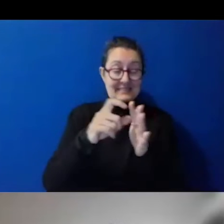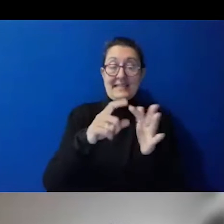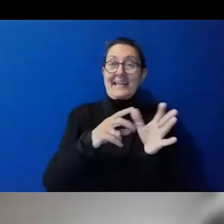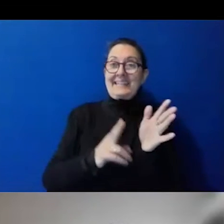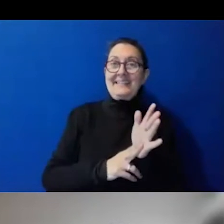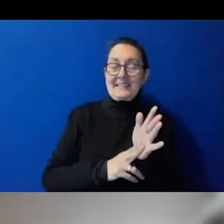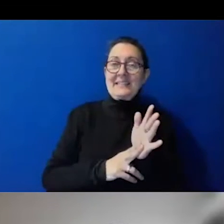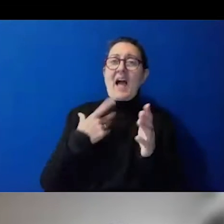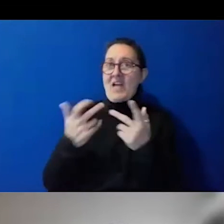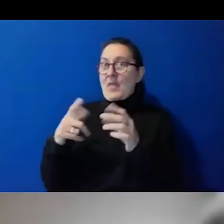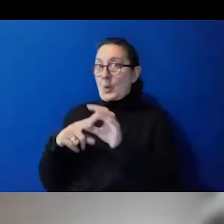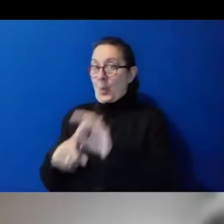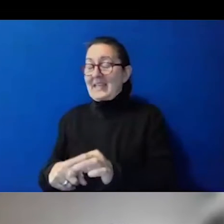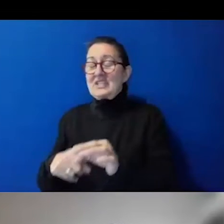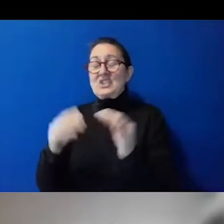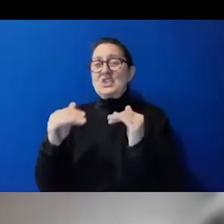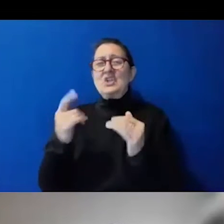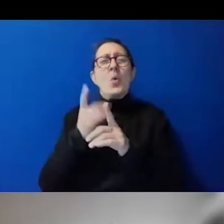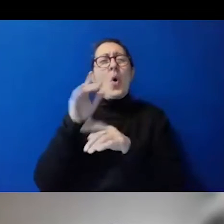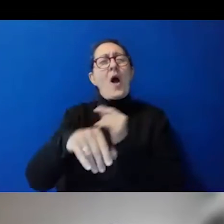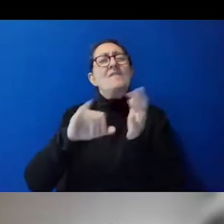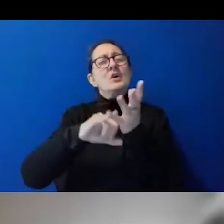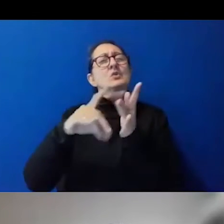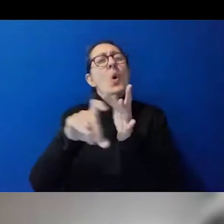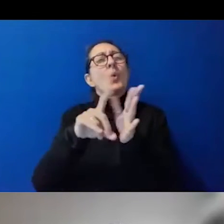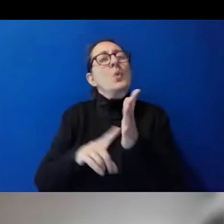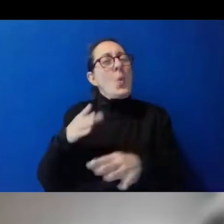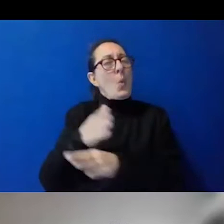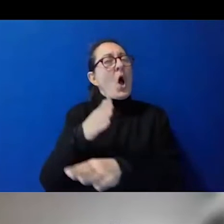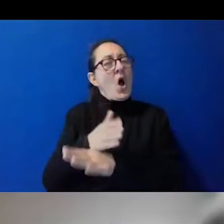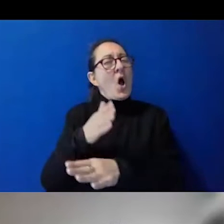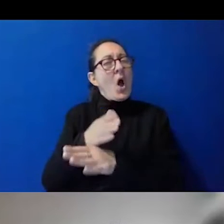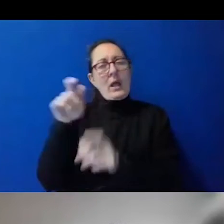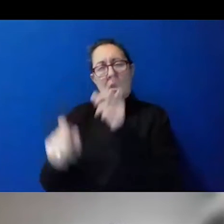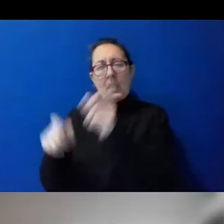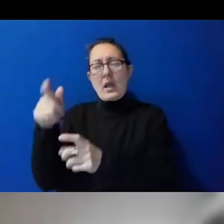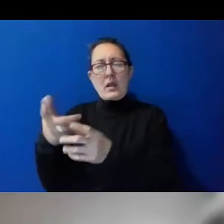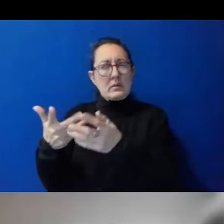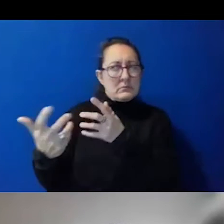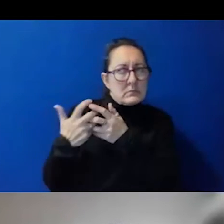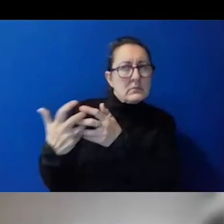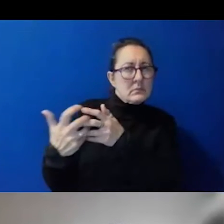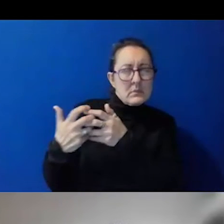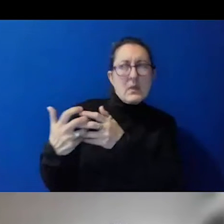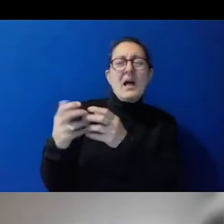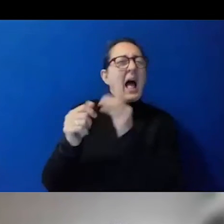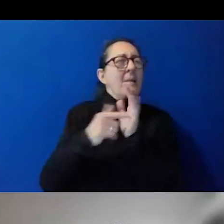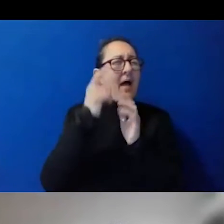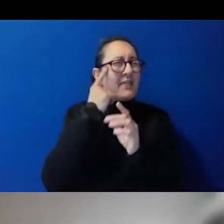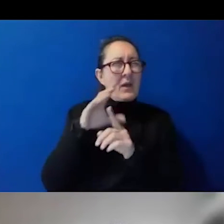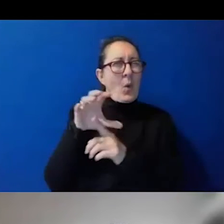with social workers but before I get to that um I'm thinking particularly Kiri and um maybe sha